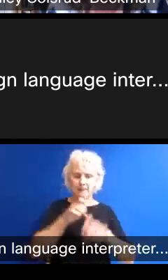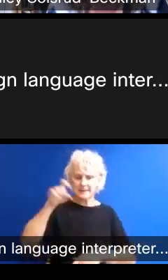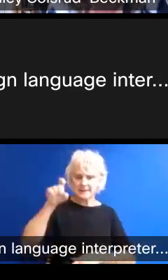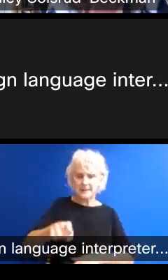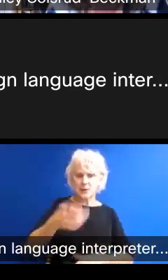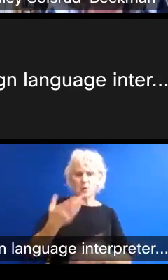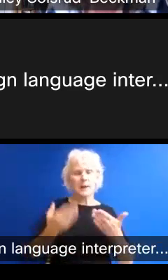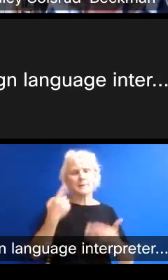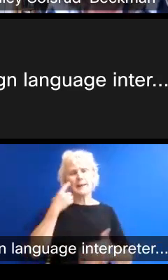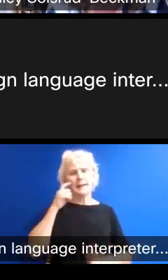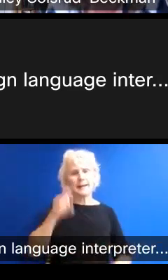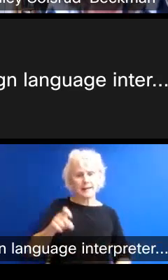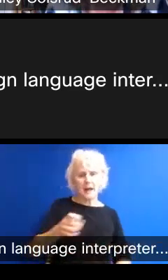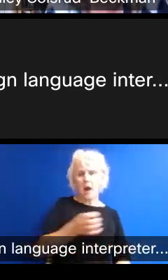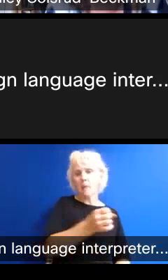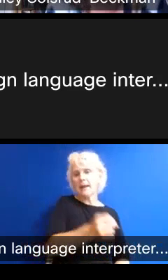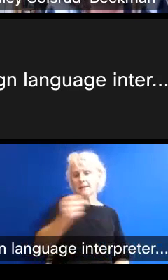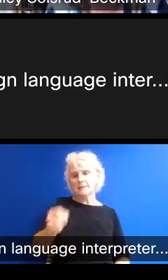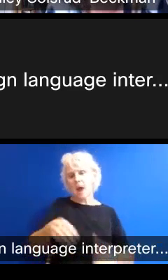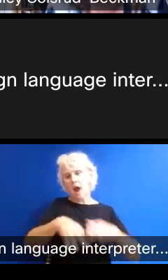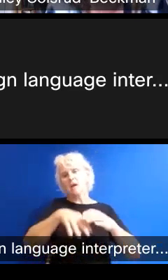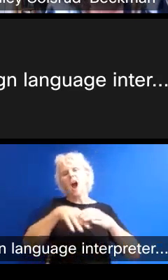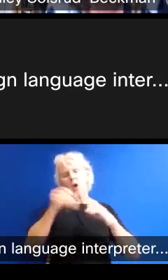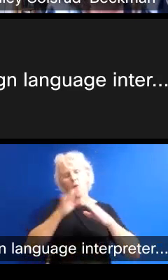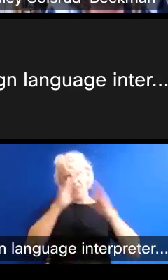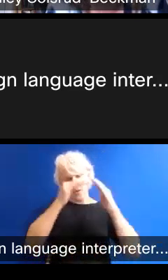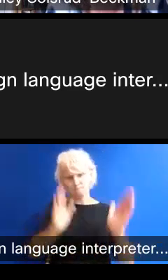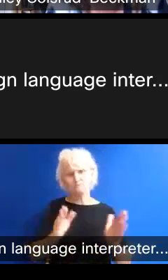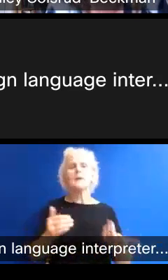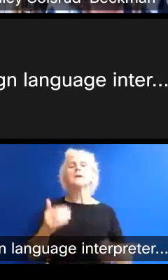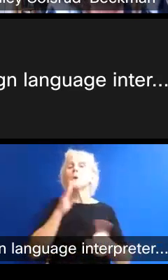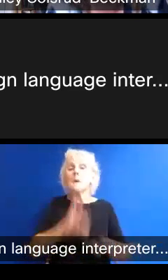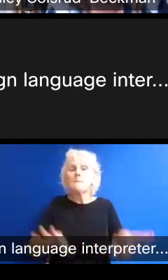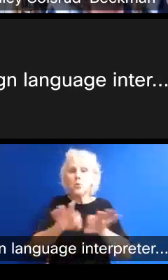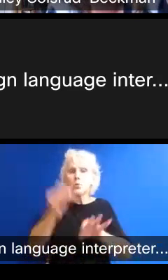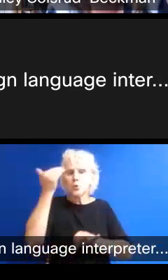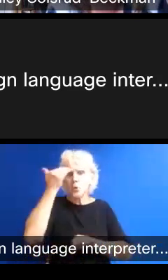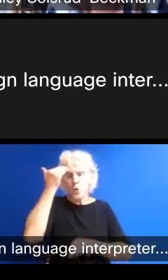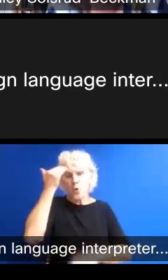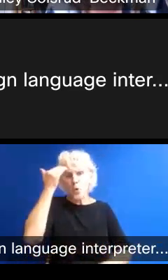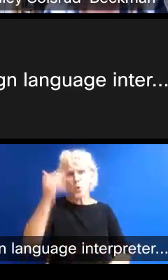out of home placement it's important to know that when you are putting a child